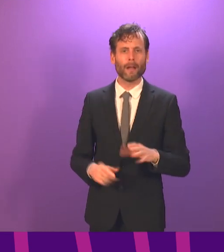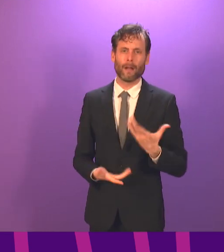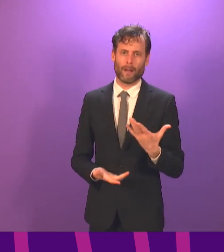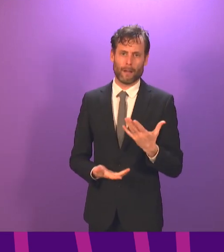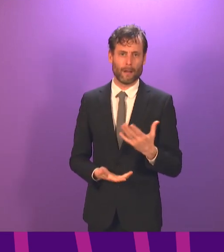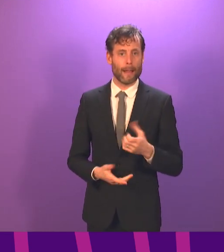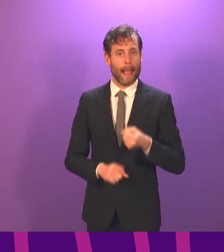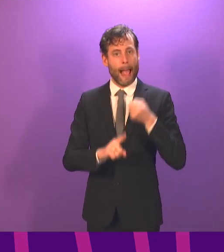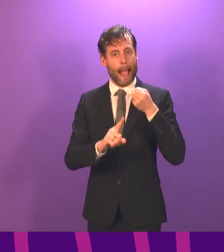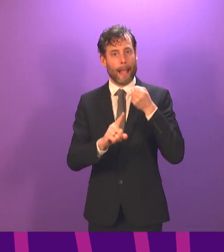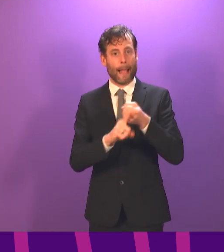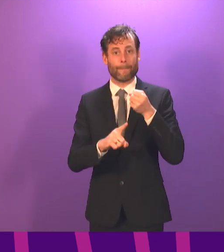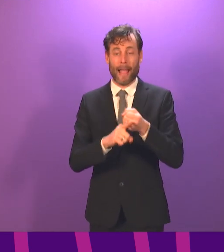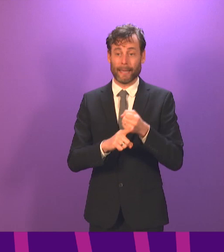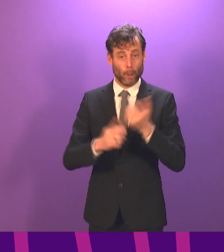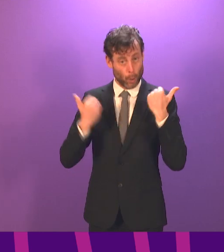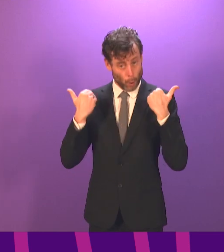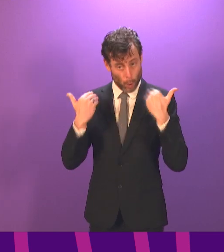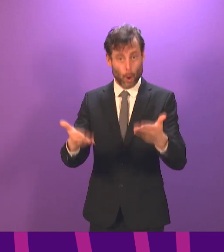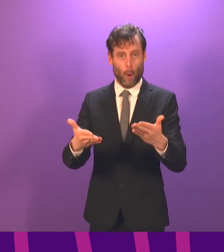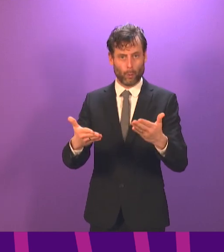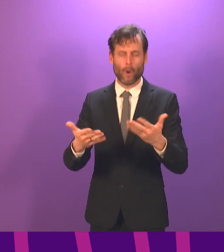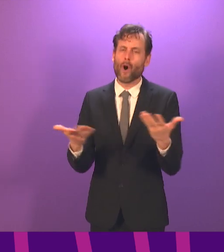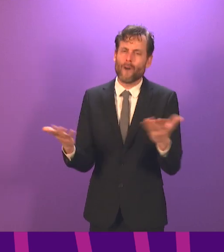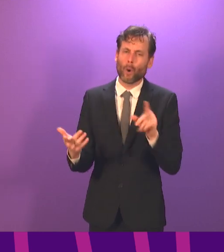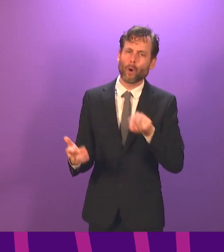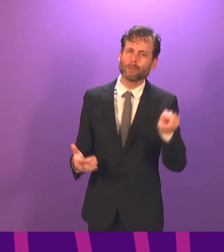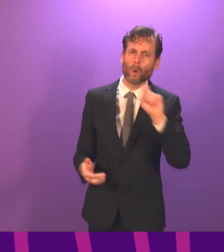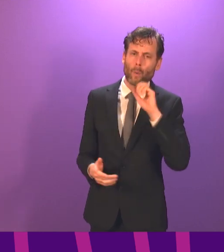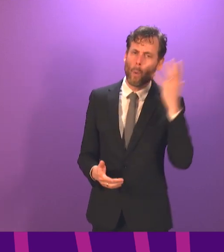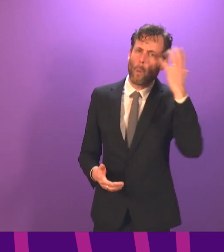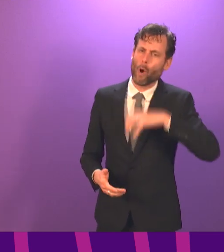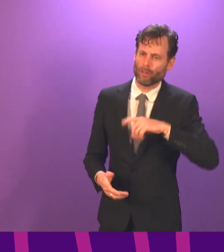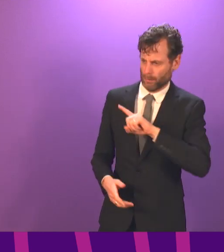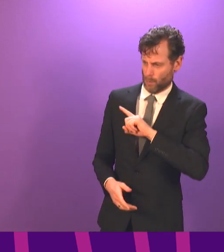of campaigning will cause concern to some people, who—understandably—remain anxious?